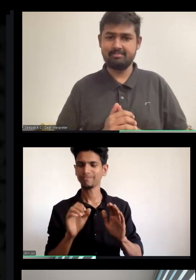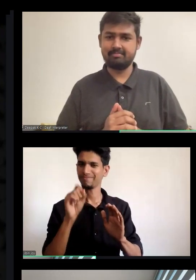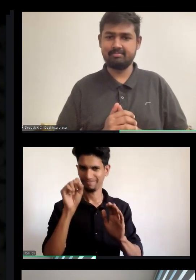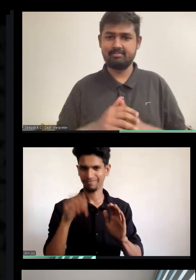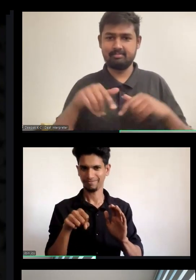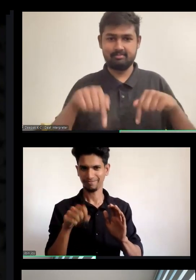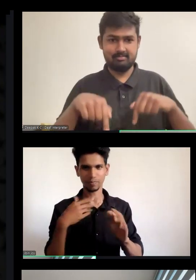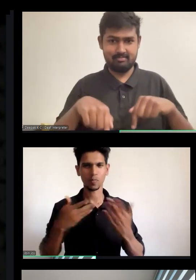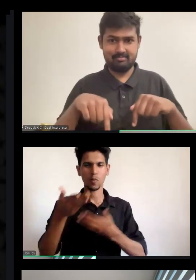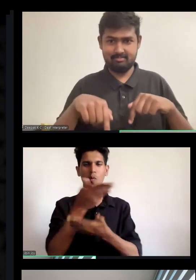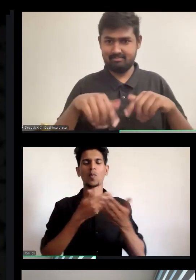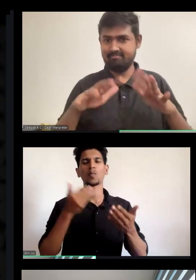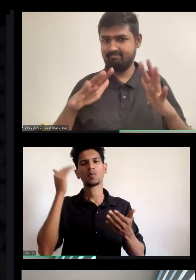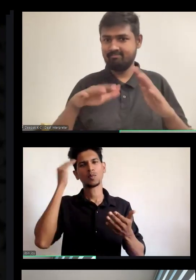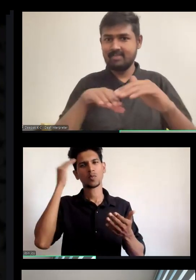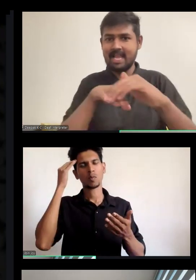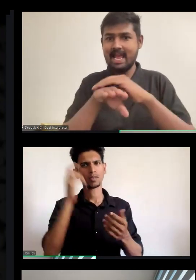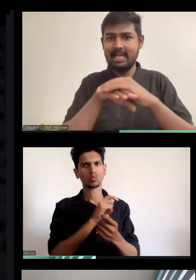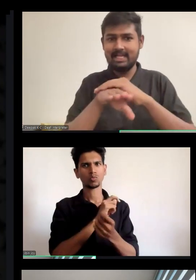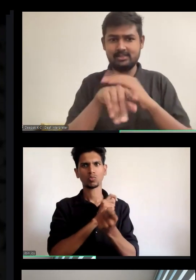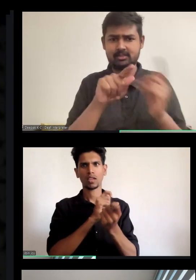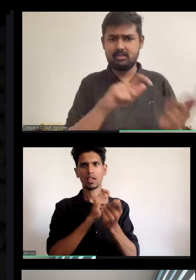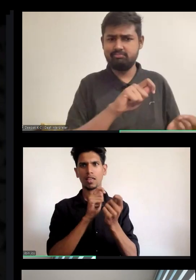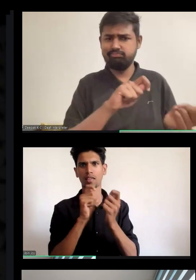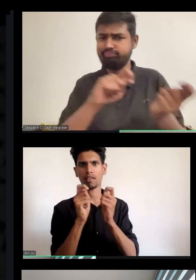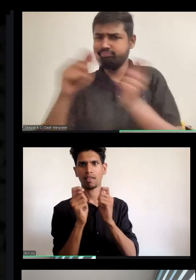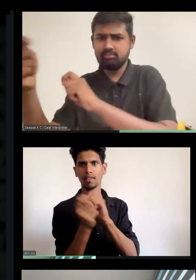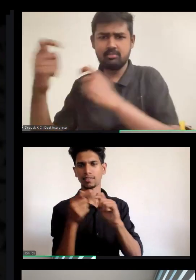Shift left is the idea of starting accessibility work earlier in the product cycle.